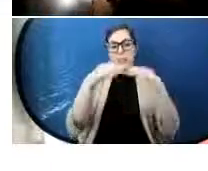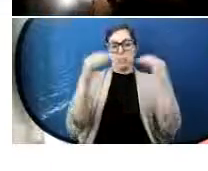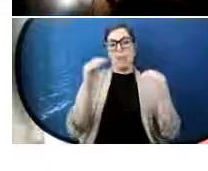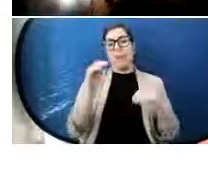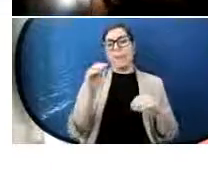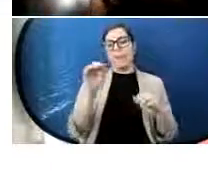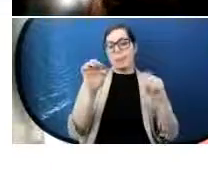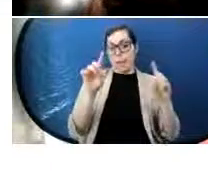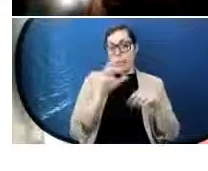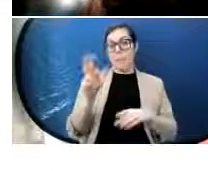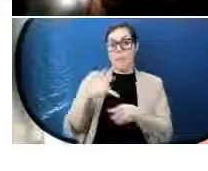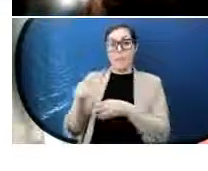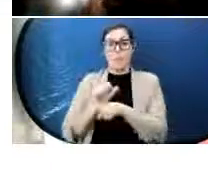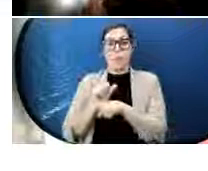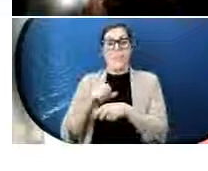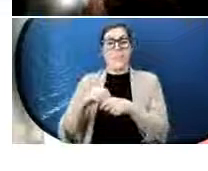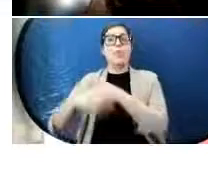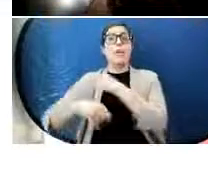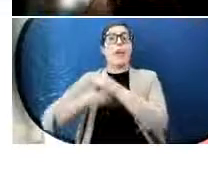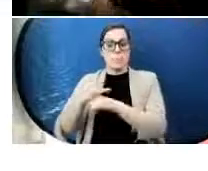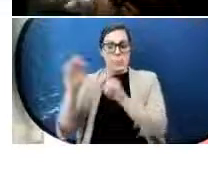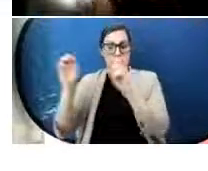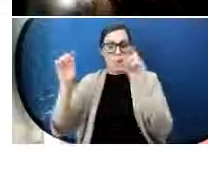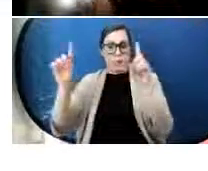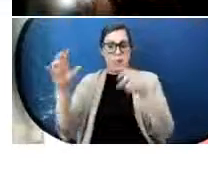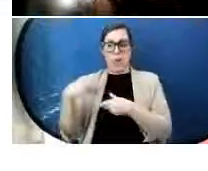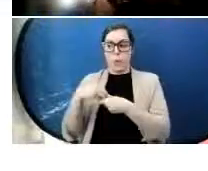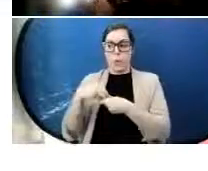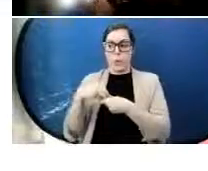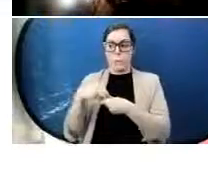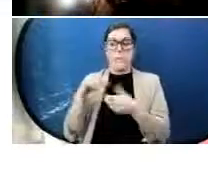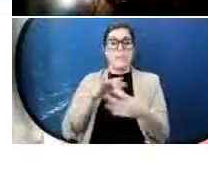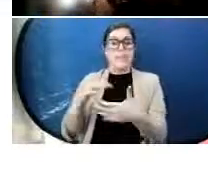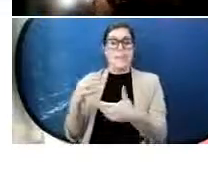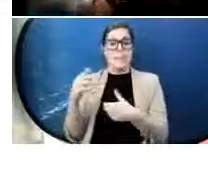International Education, which includes Study Abroad Offices at universities, international